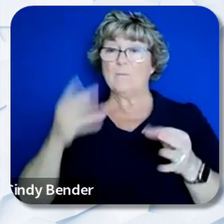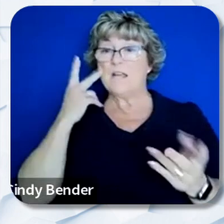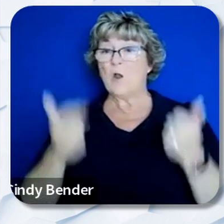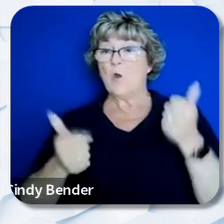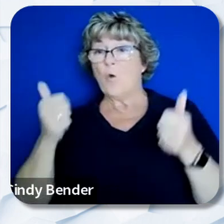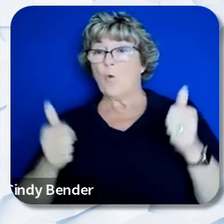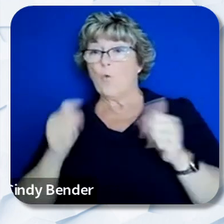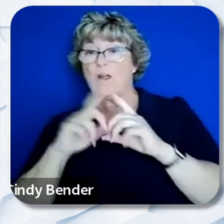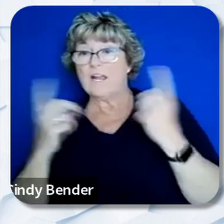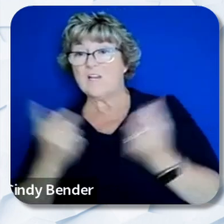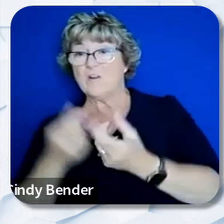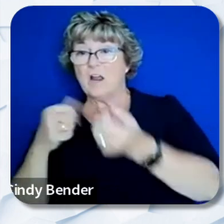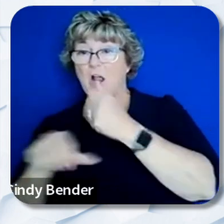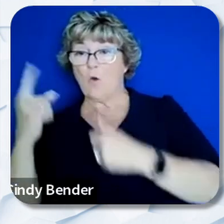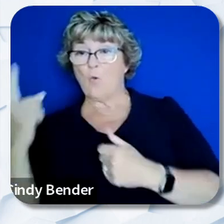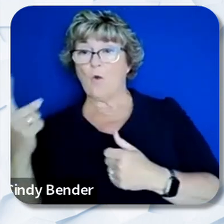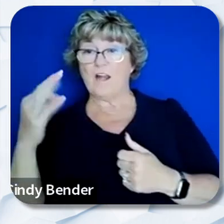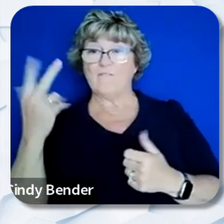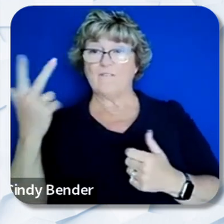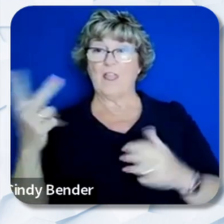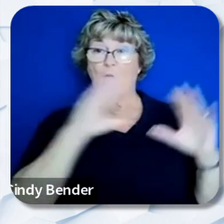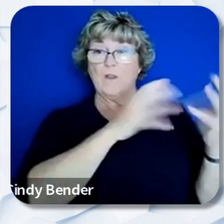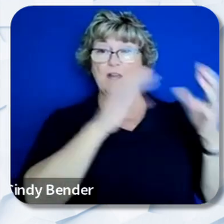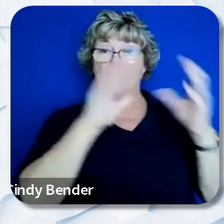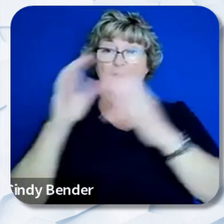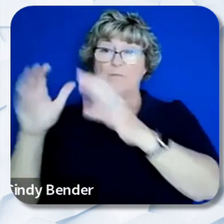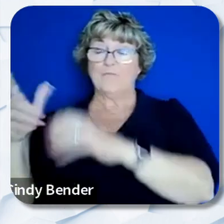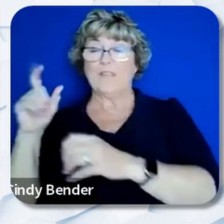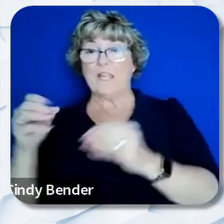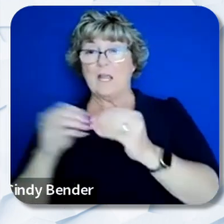are falling into one of those three categories for additional assistance. But we aren't going